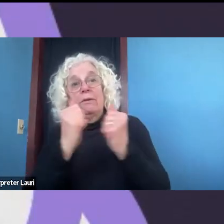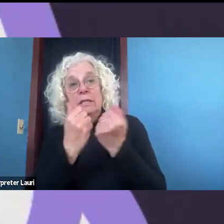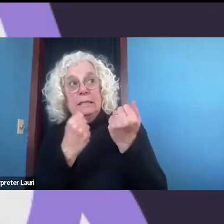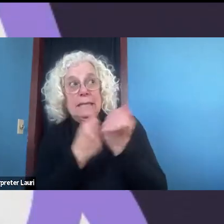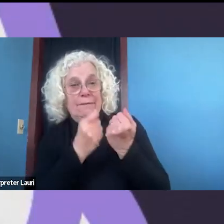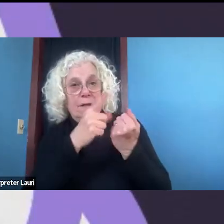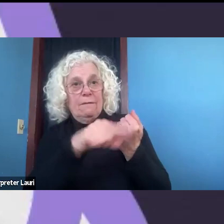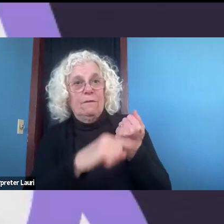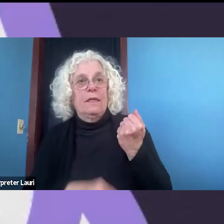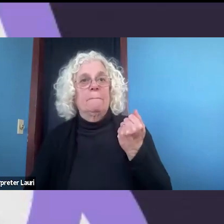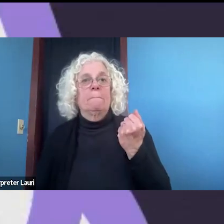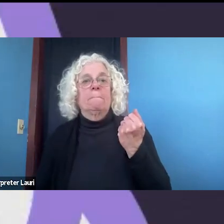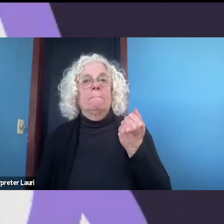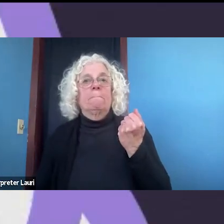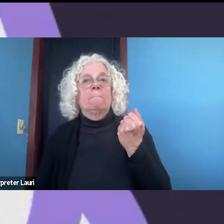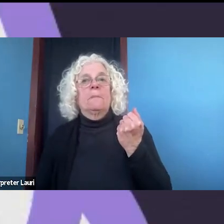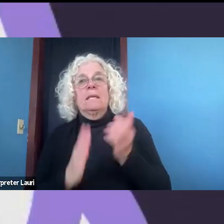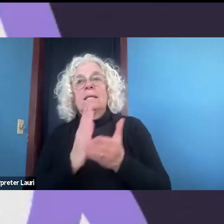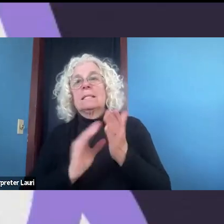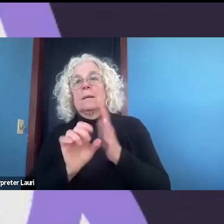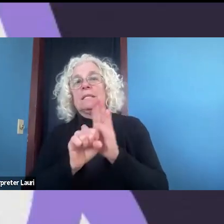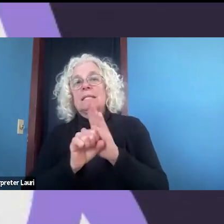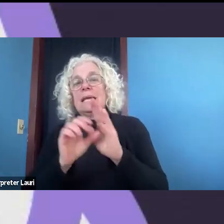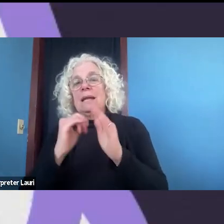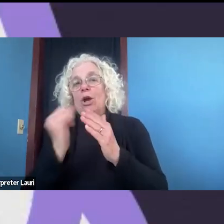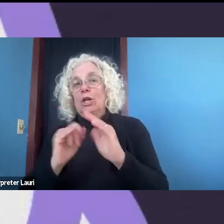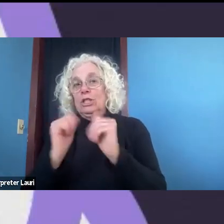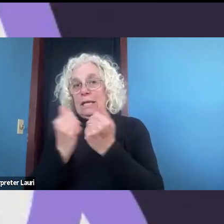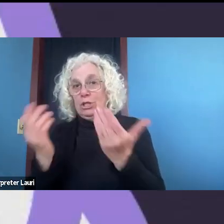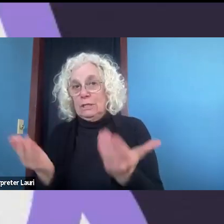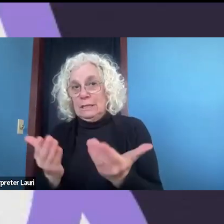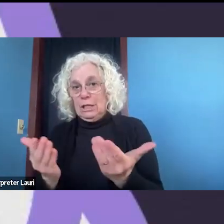I know we have some state art agency and state art advocacy organizations joining us today,